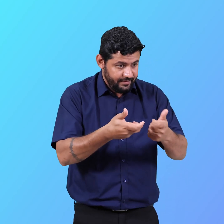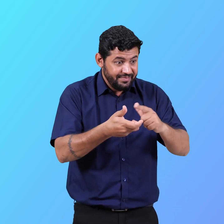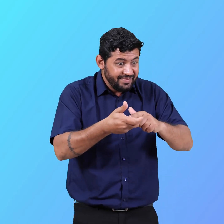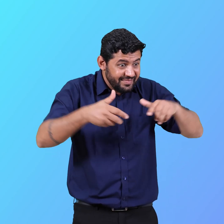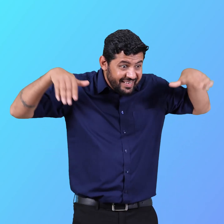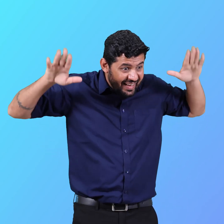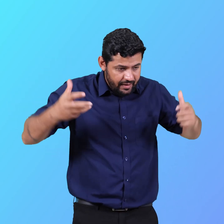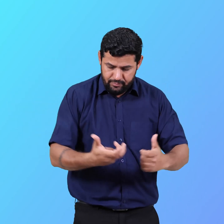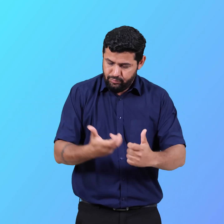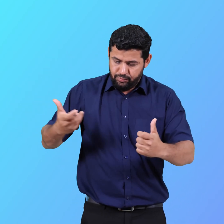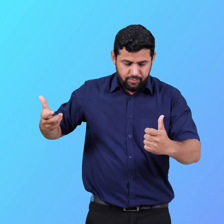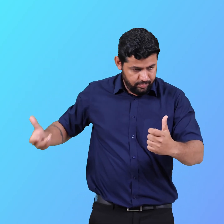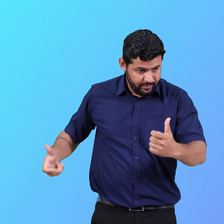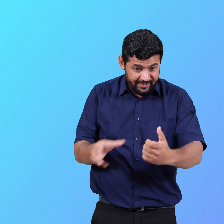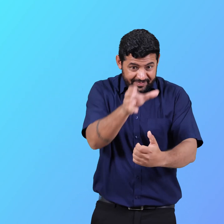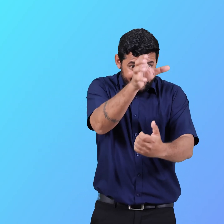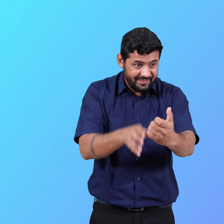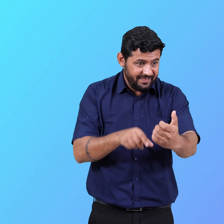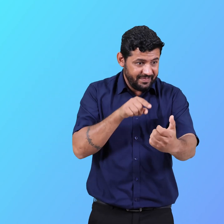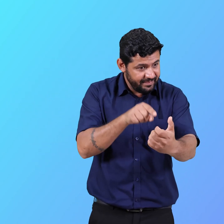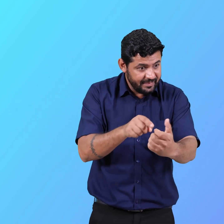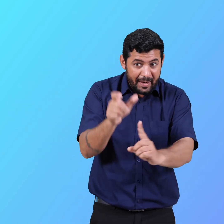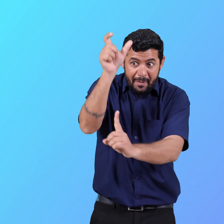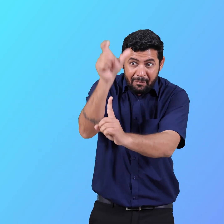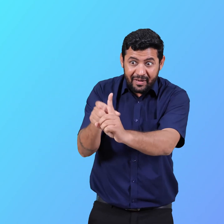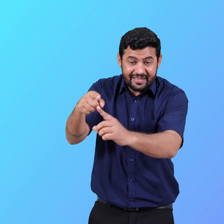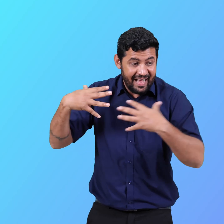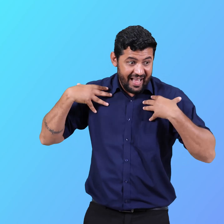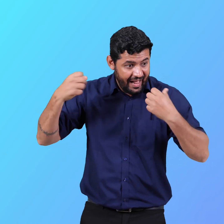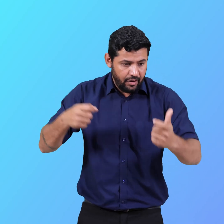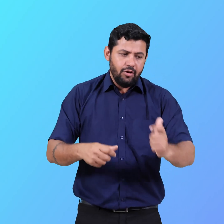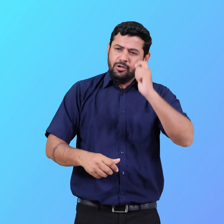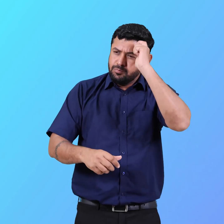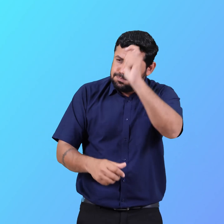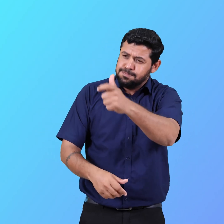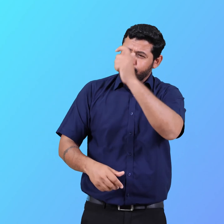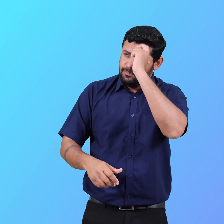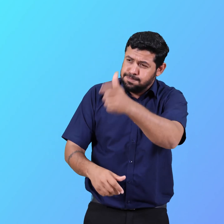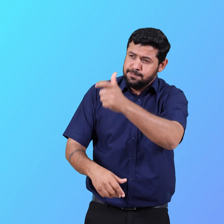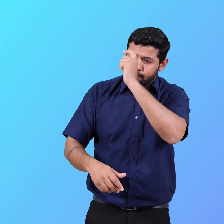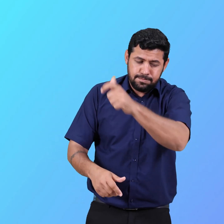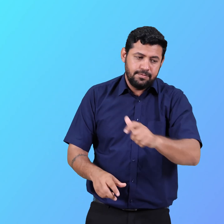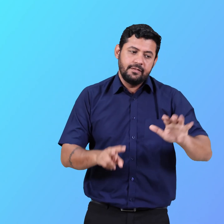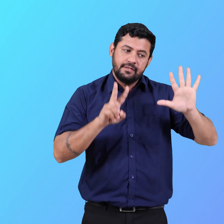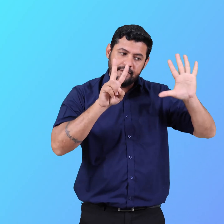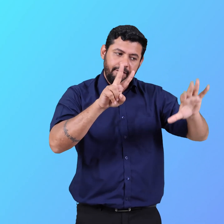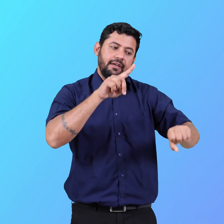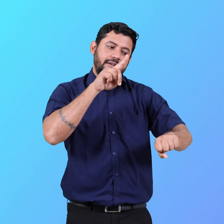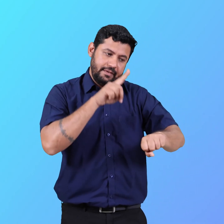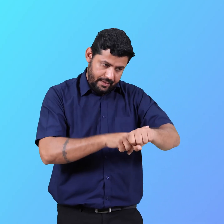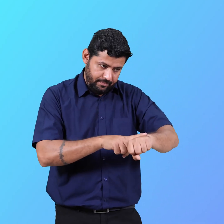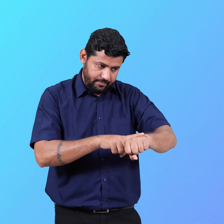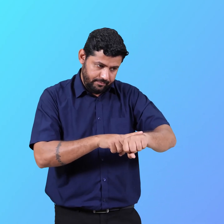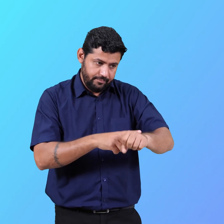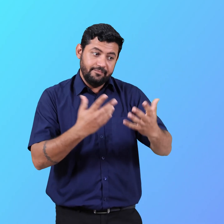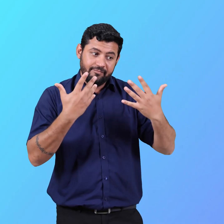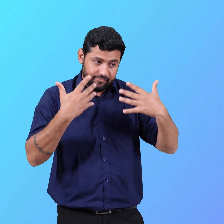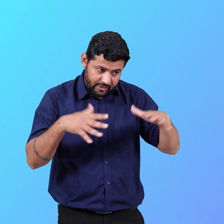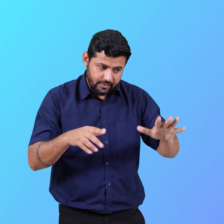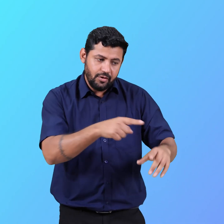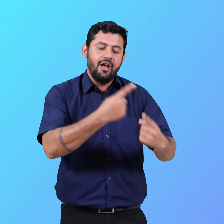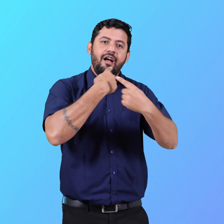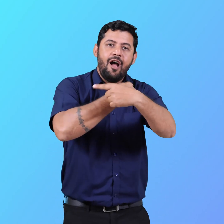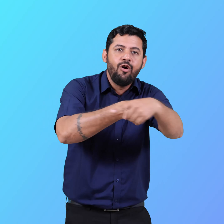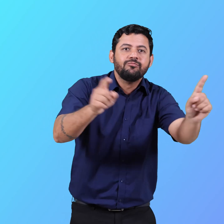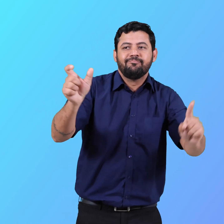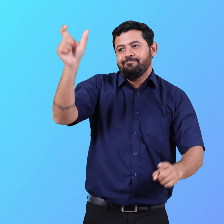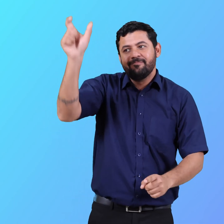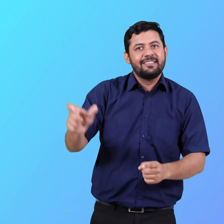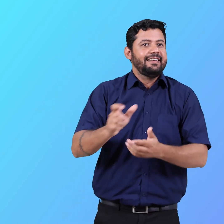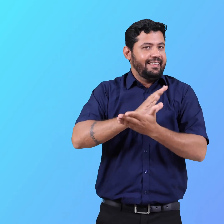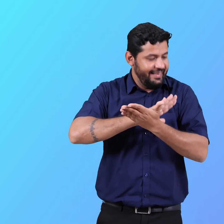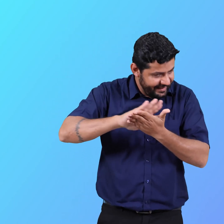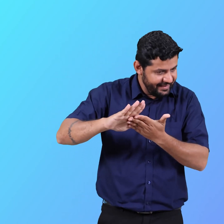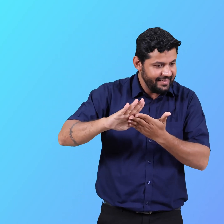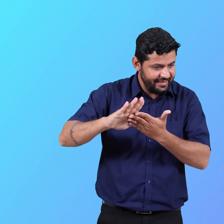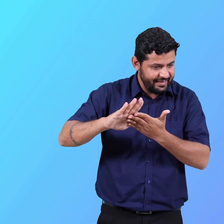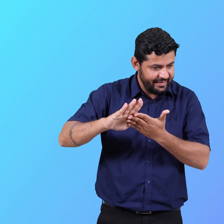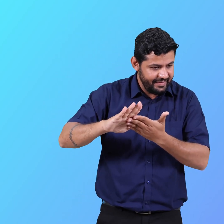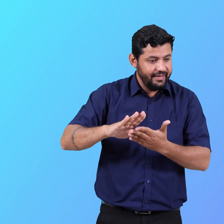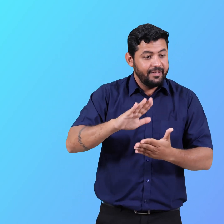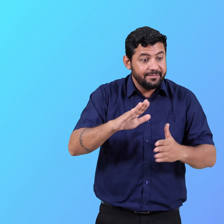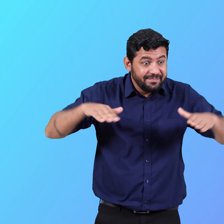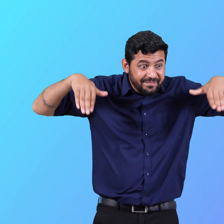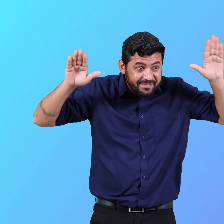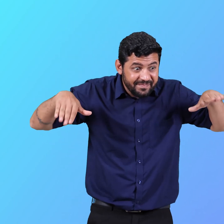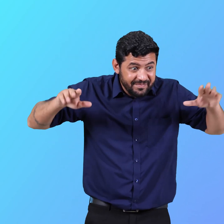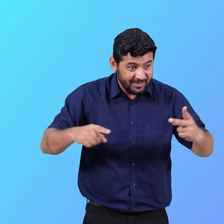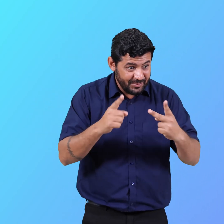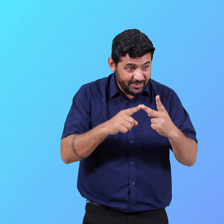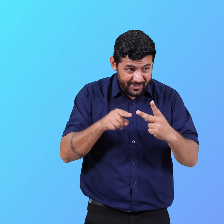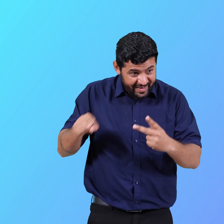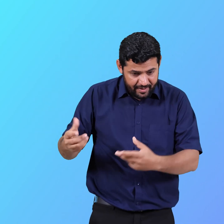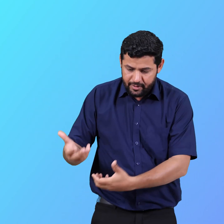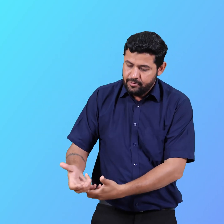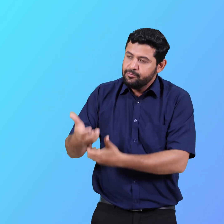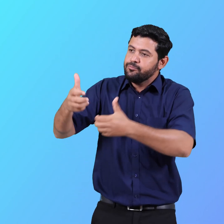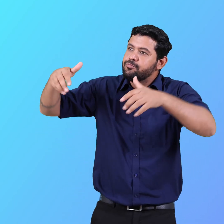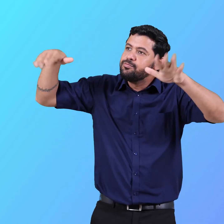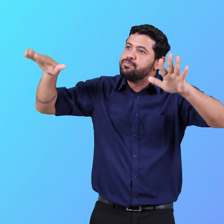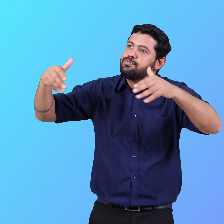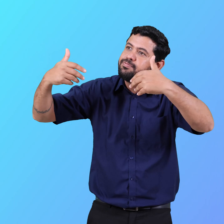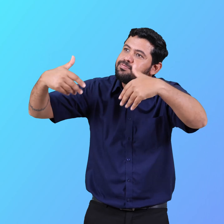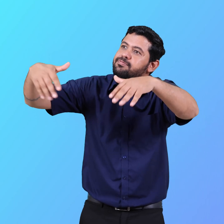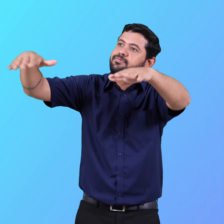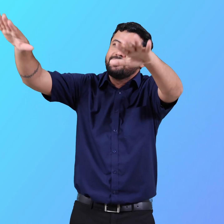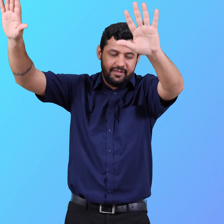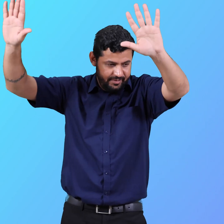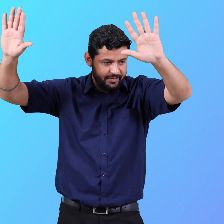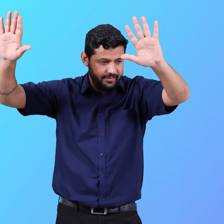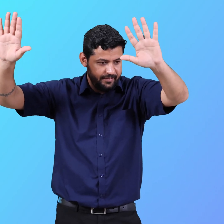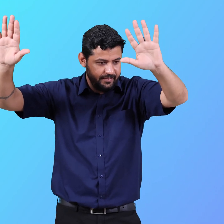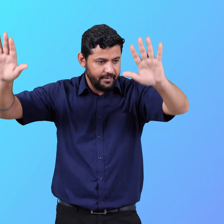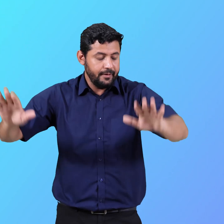He must sprinkle the blood seven times on those who had the skin disease. Then he must announce that they are clean. After that, the priest must go to an open field and let the live bird go free.